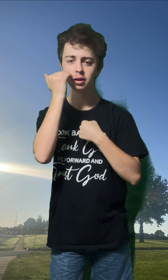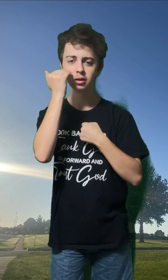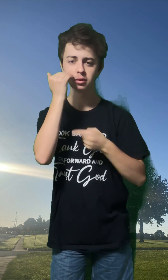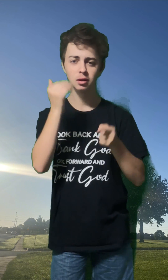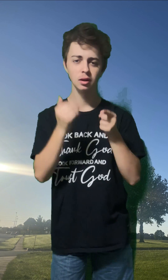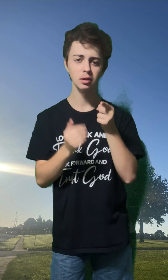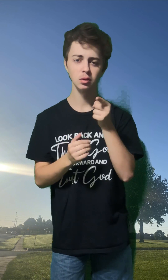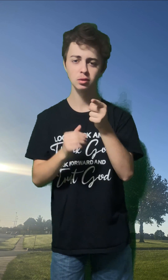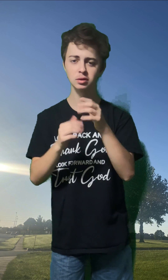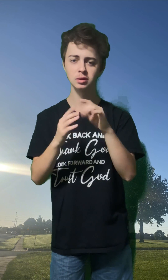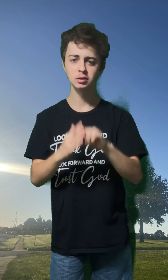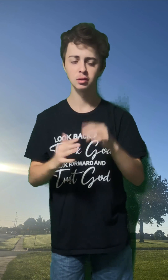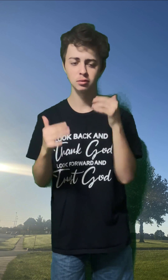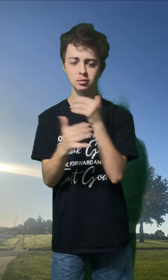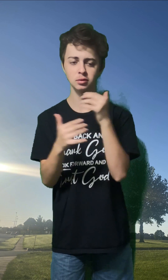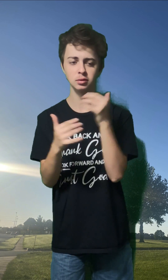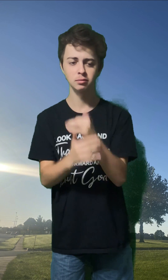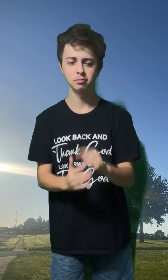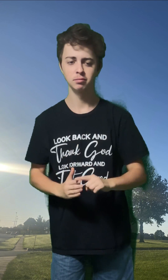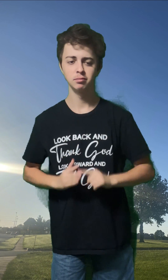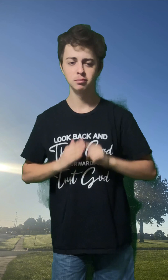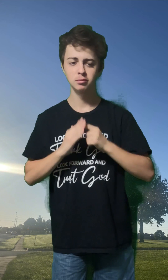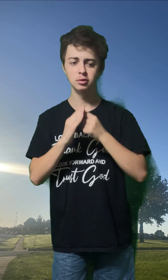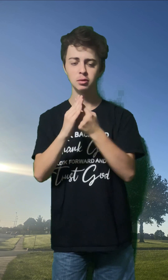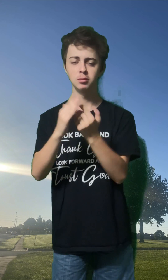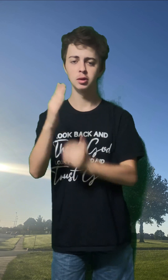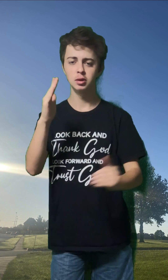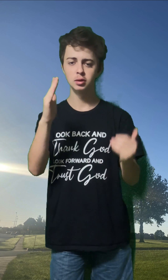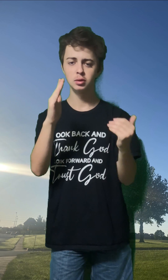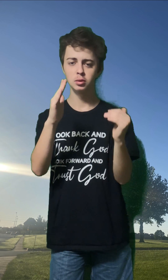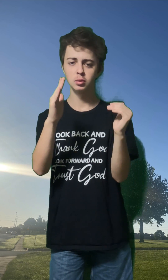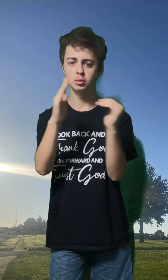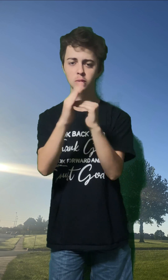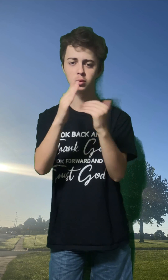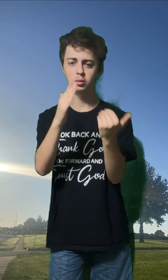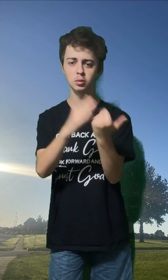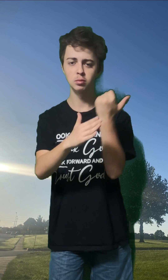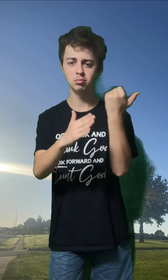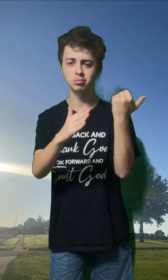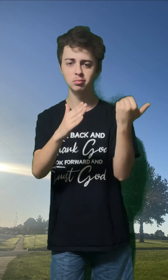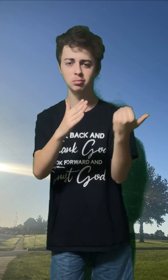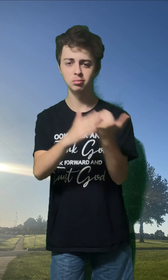I know you're scared to step in something new